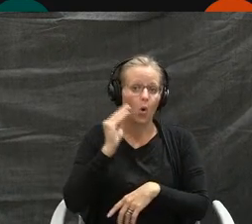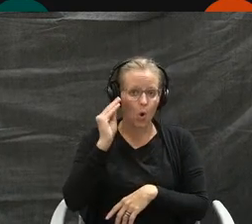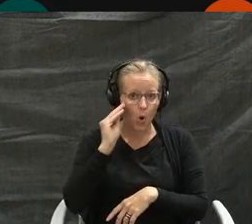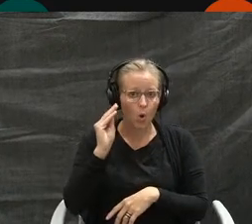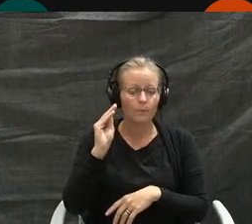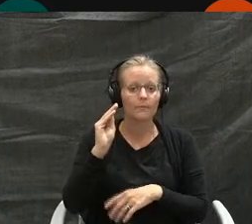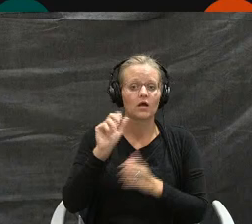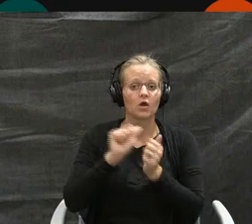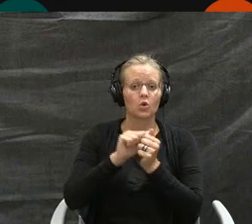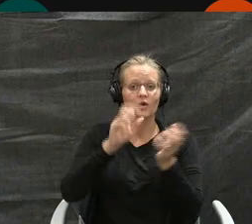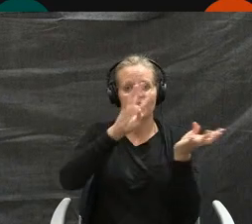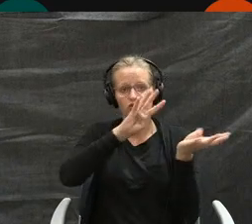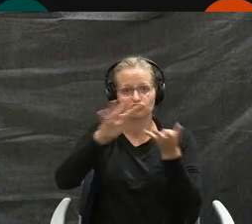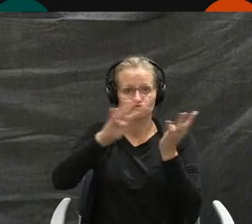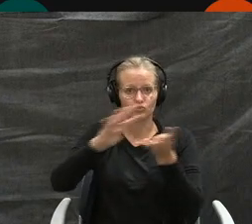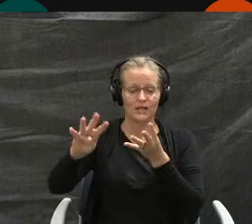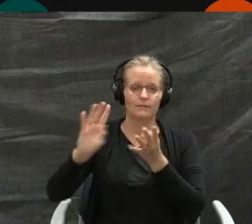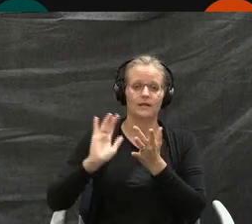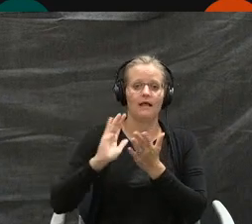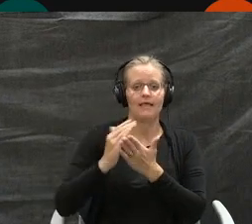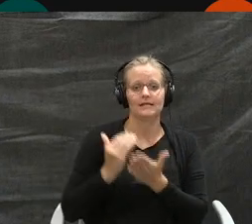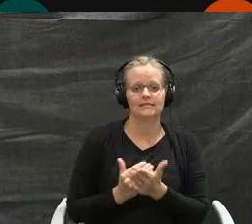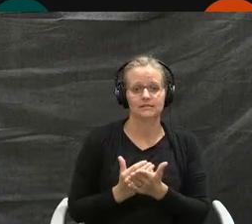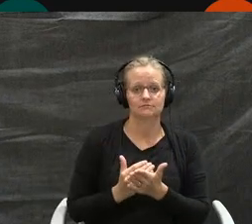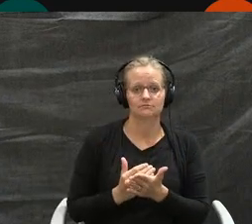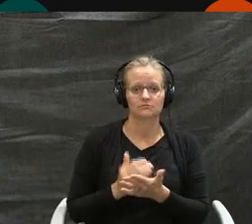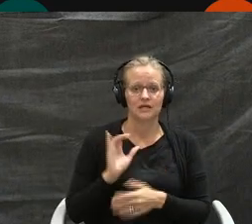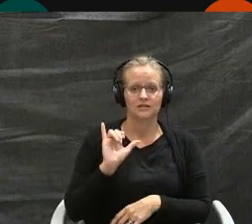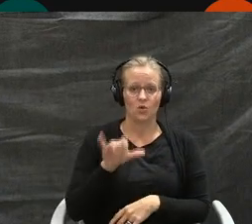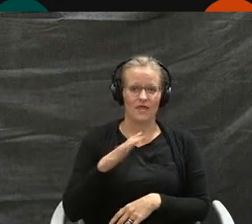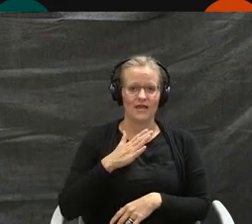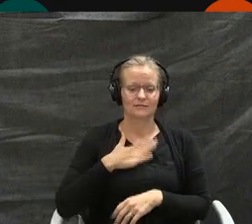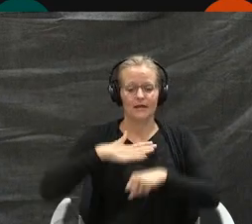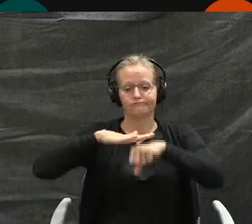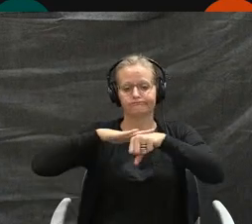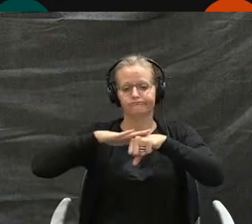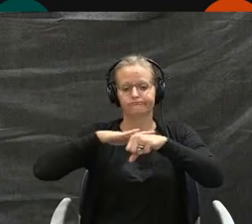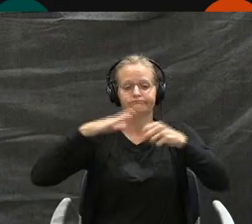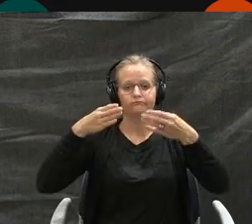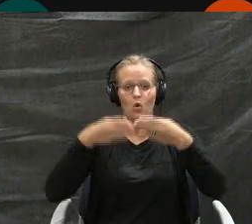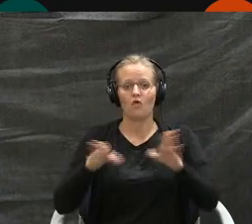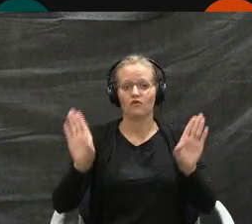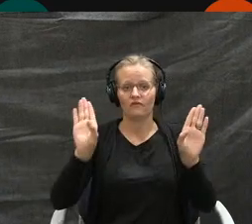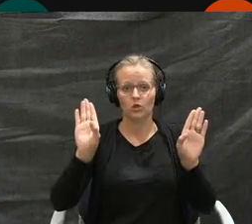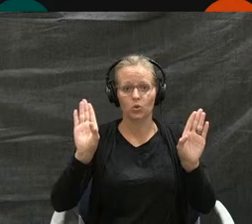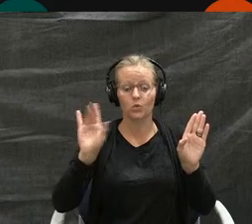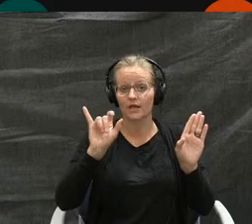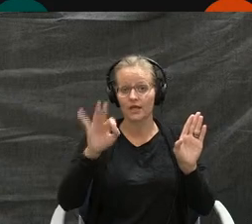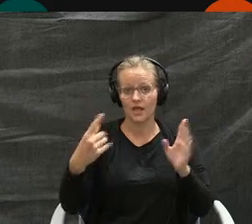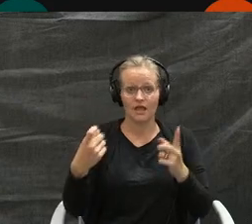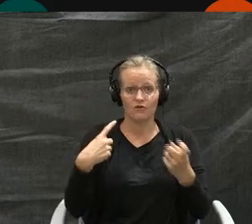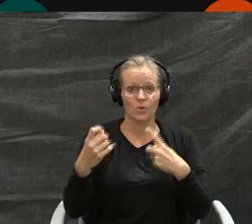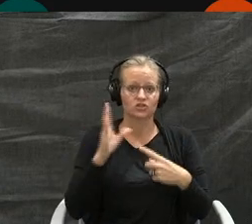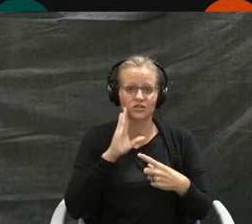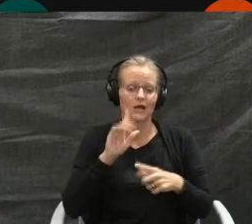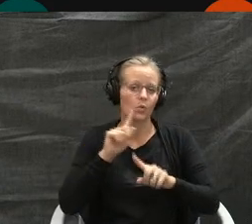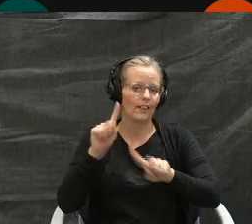stream? So it's just kind of a general overview if there's questions shortly I can answer any at the end.